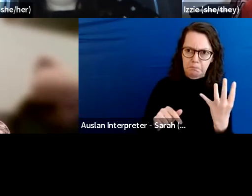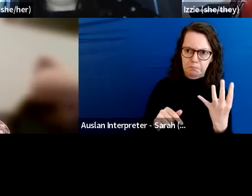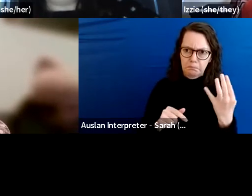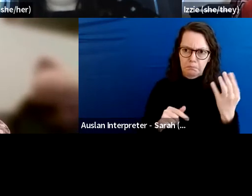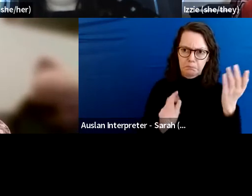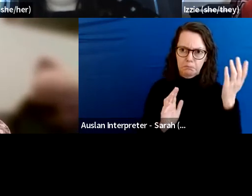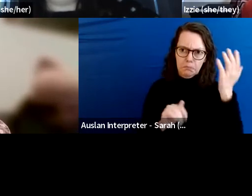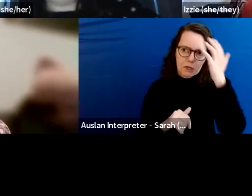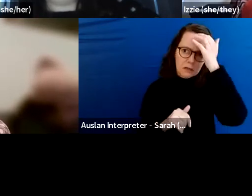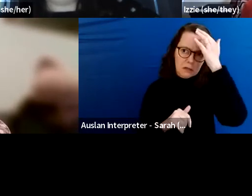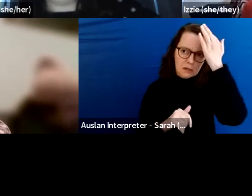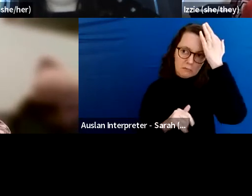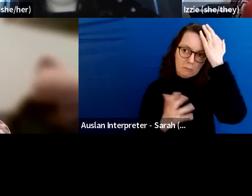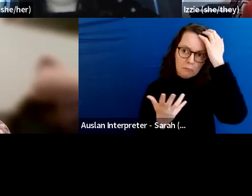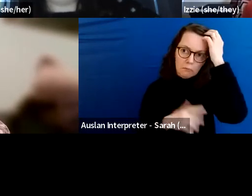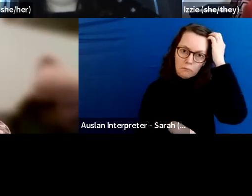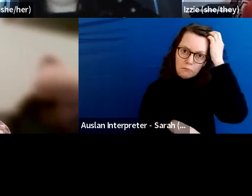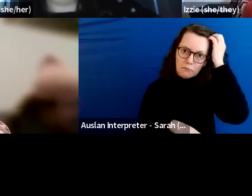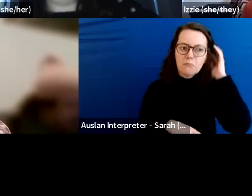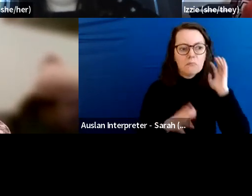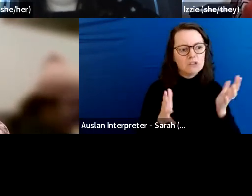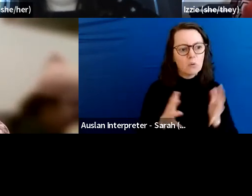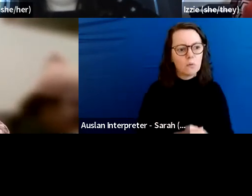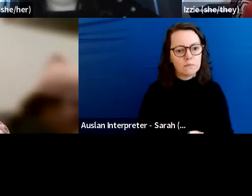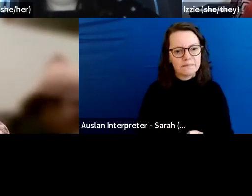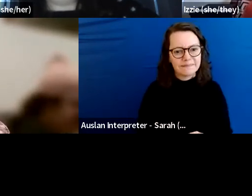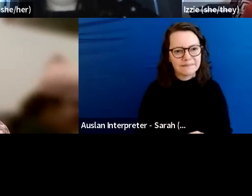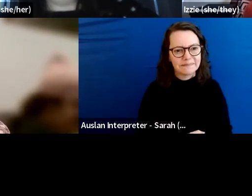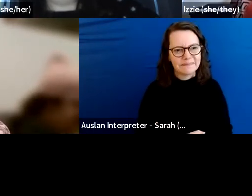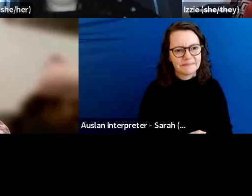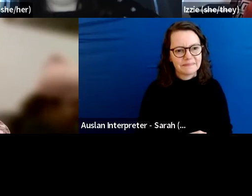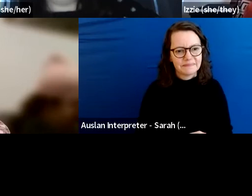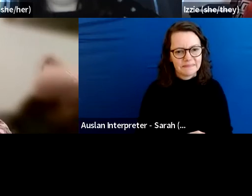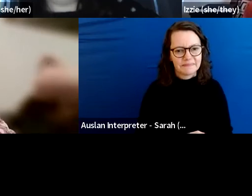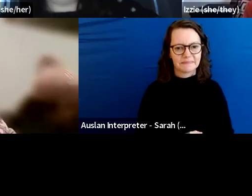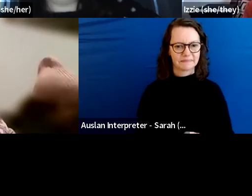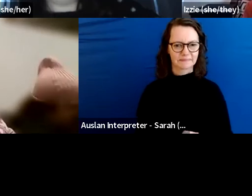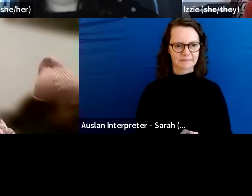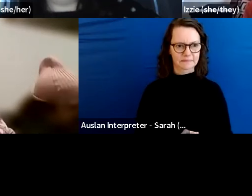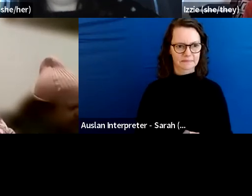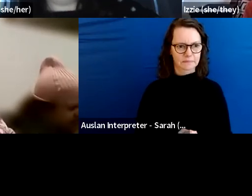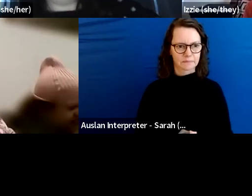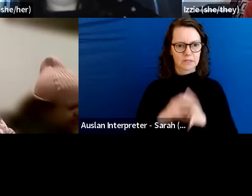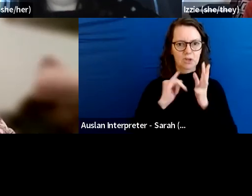But um, yeah,